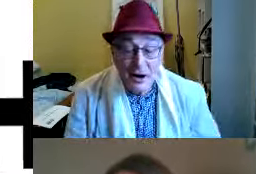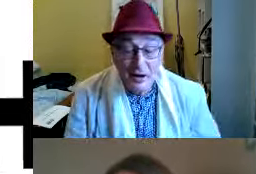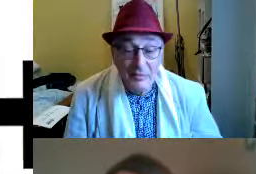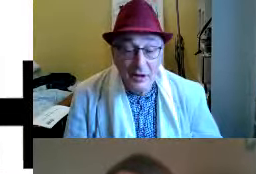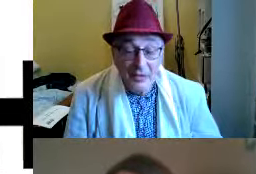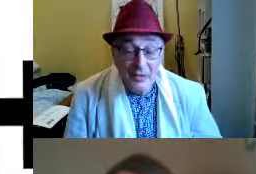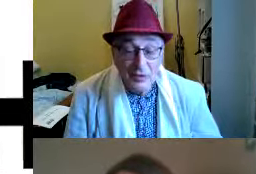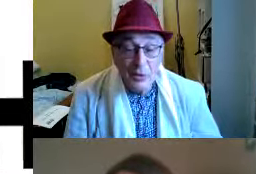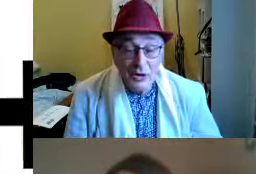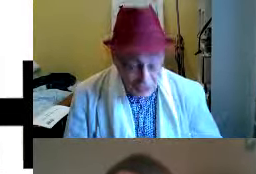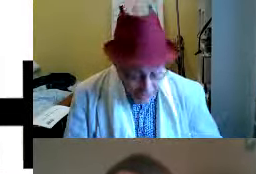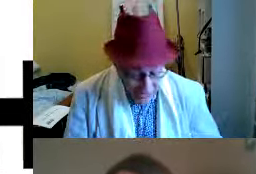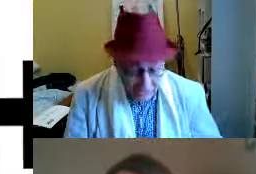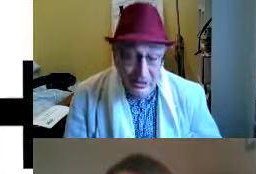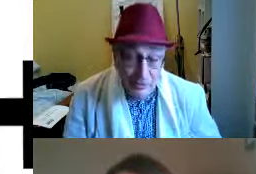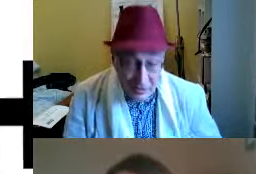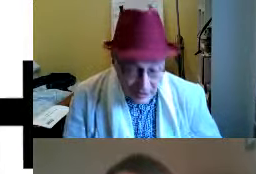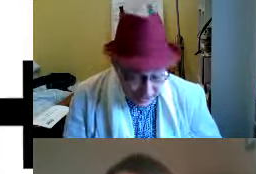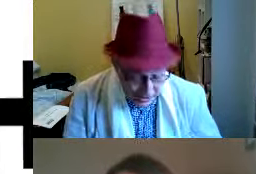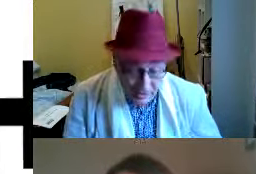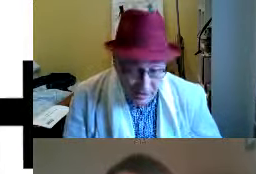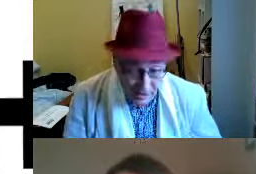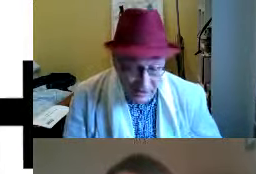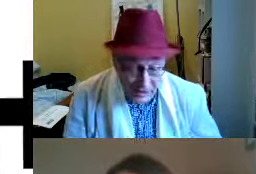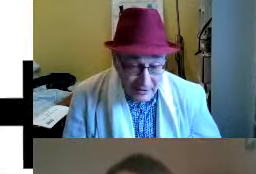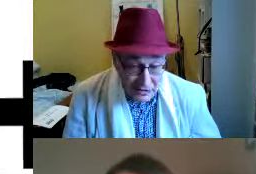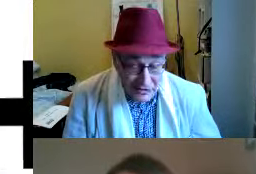um i think when you start to read what each of the a lot of the galleries say